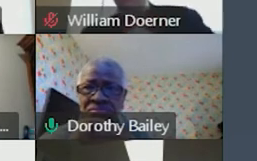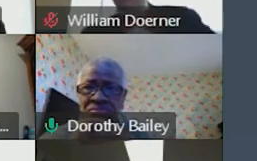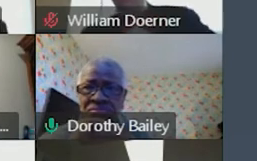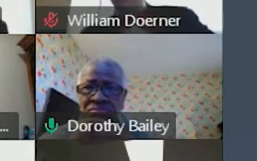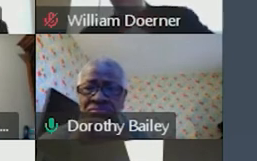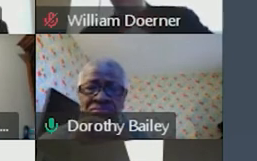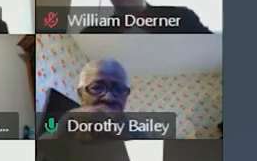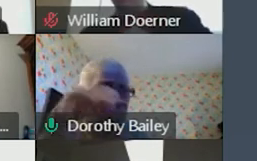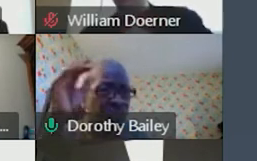Trina Dublin.